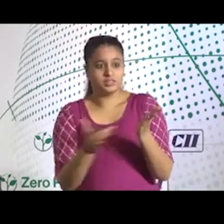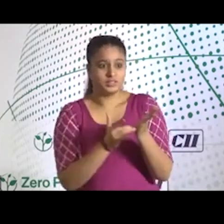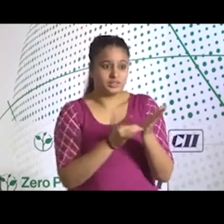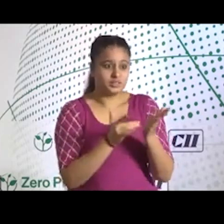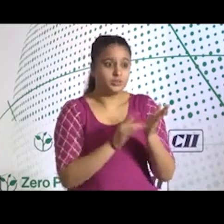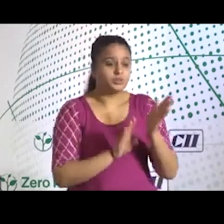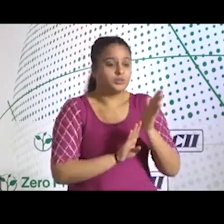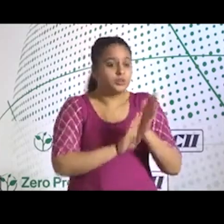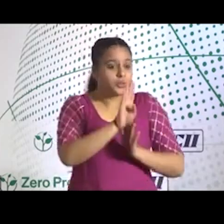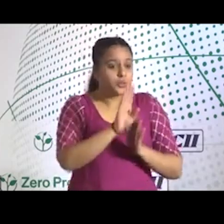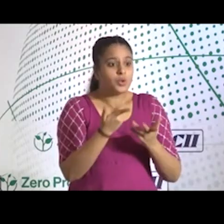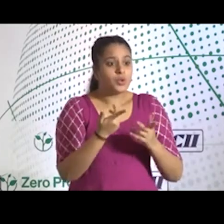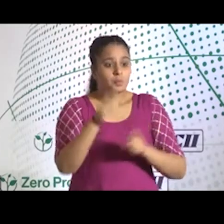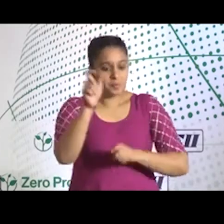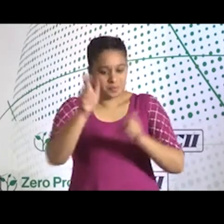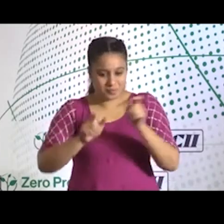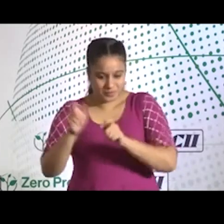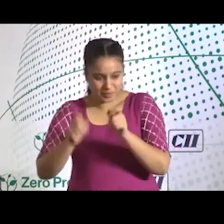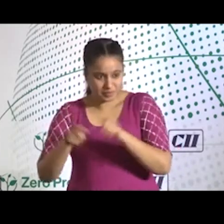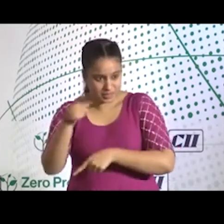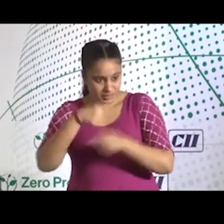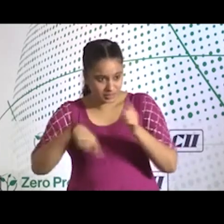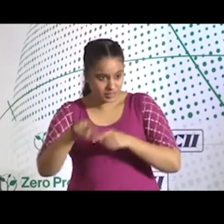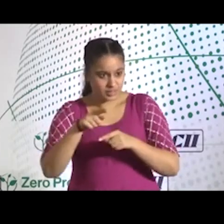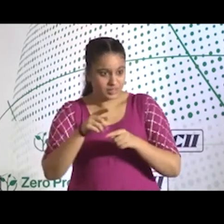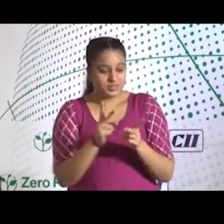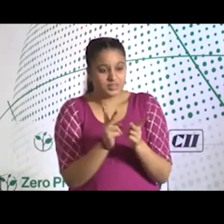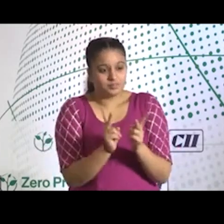that enables people to make a difference.